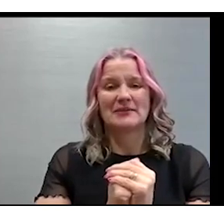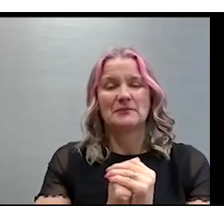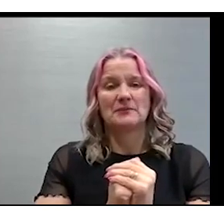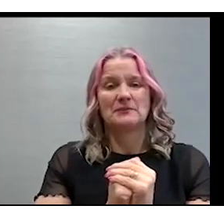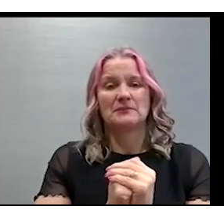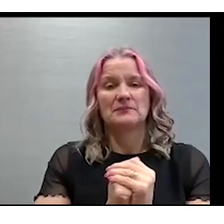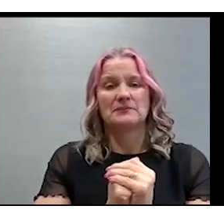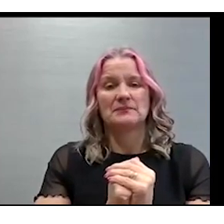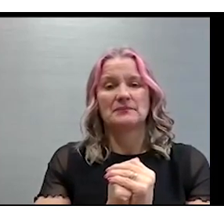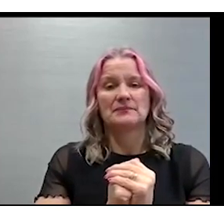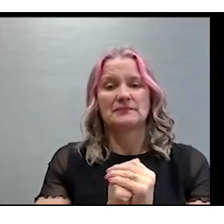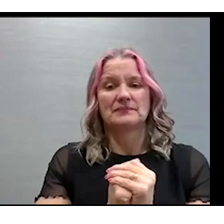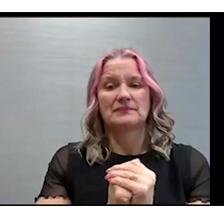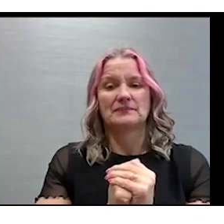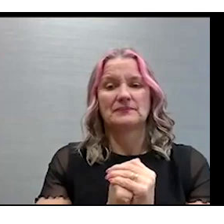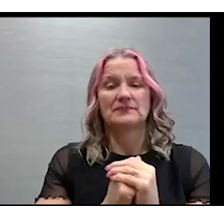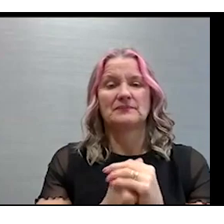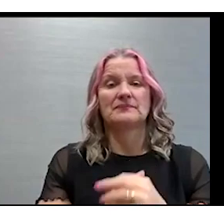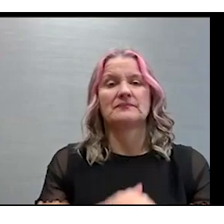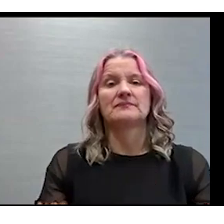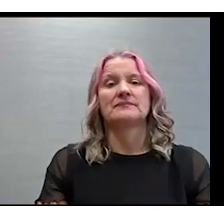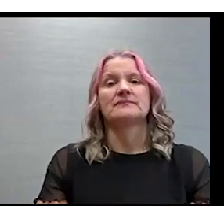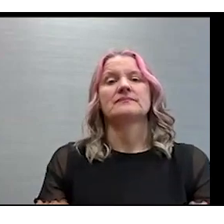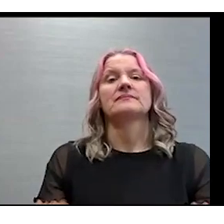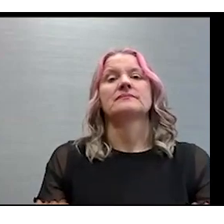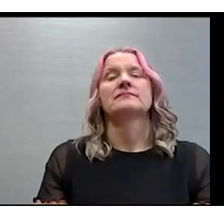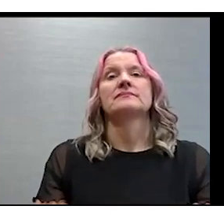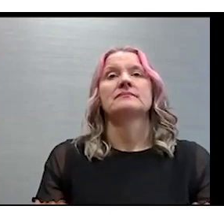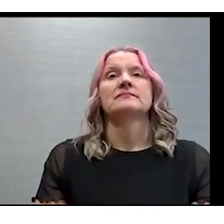[PERSON OFF CAMERA]: How can AI systems be designed to ensure transparency?